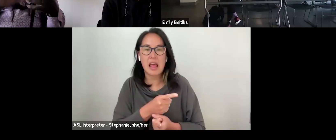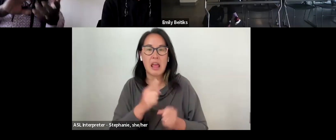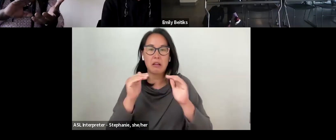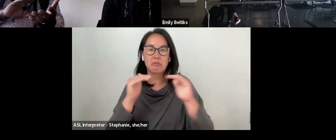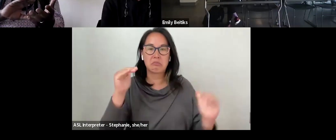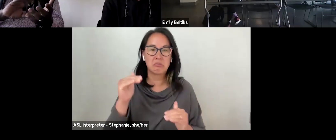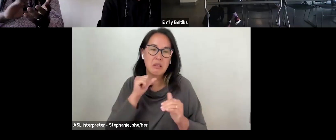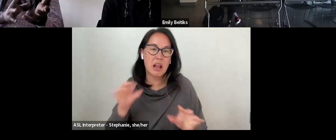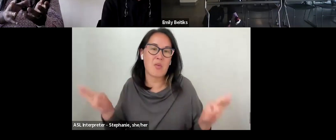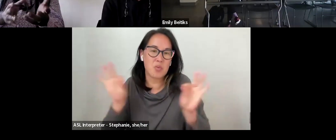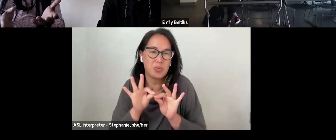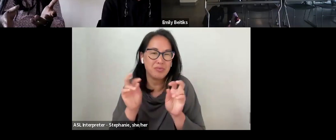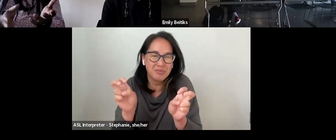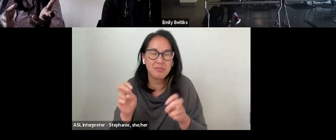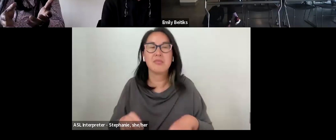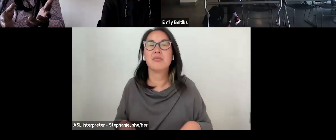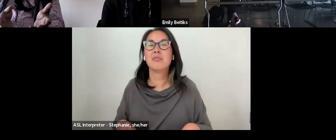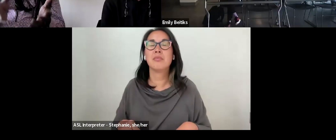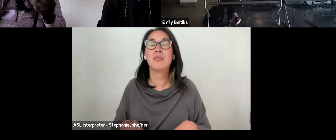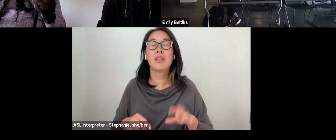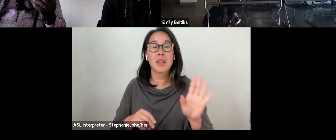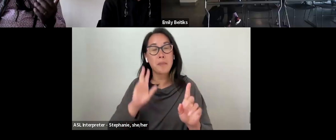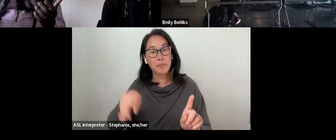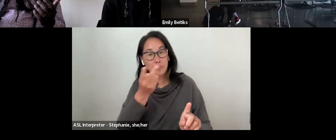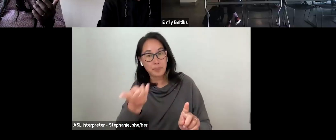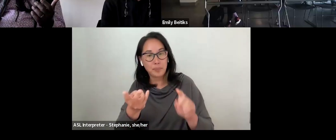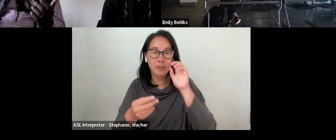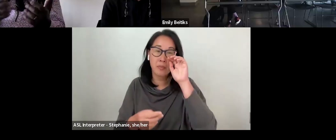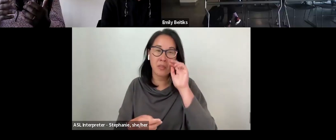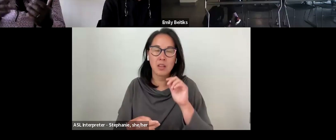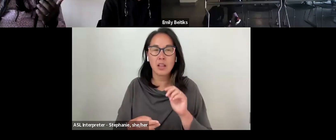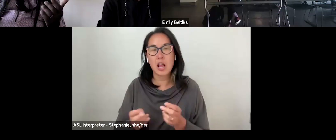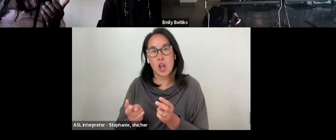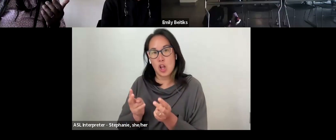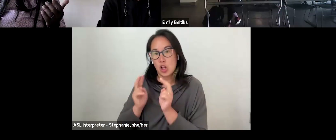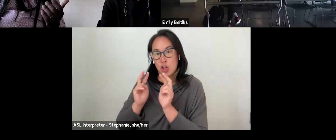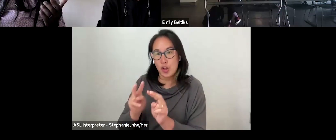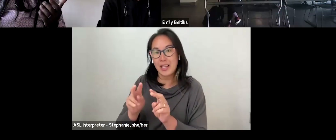The flip side of that equation was also looking at the lionizing of the institution, that the institution can do no wrong.